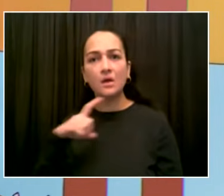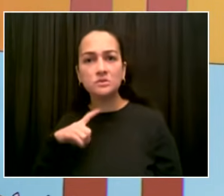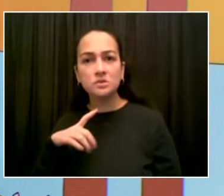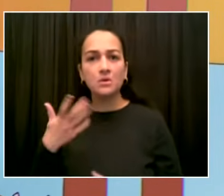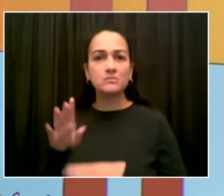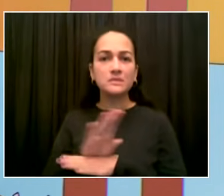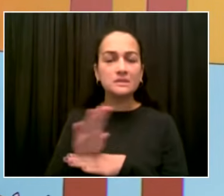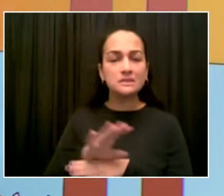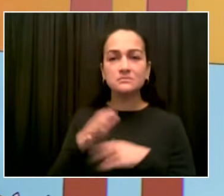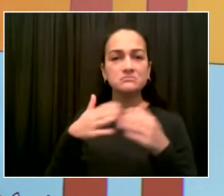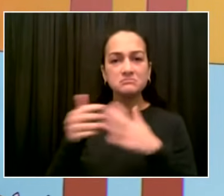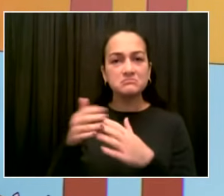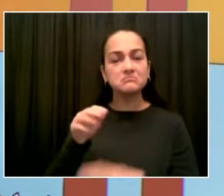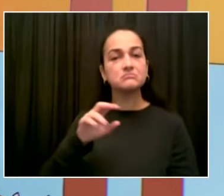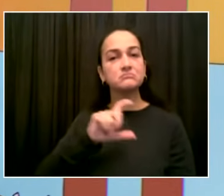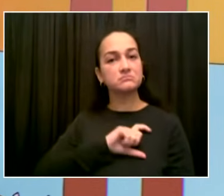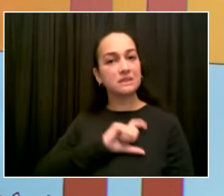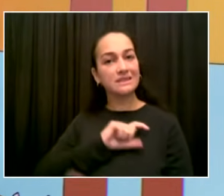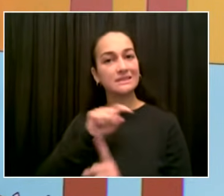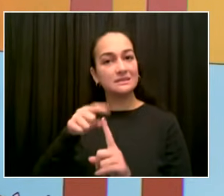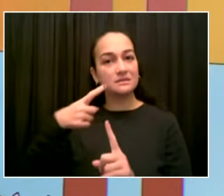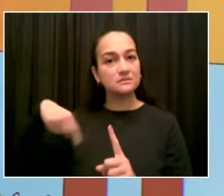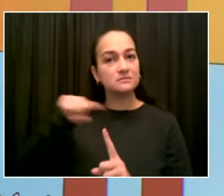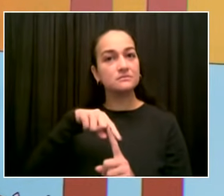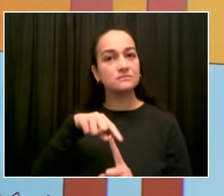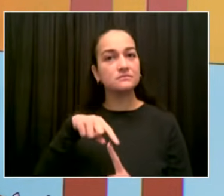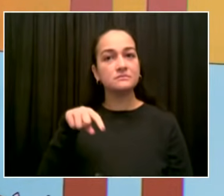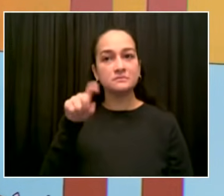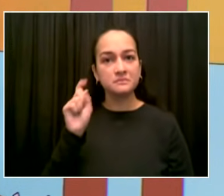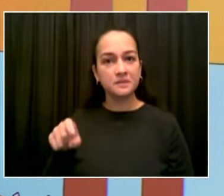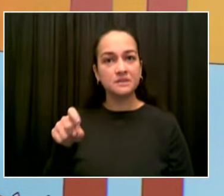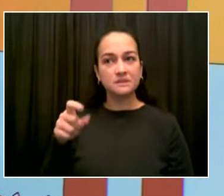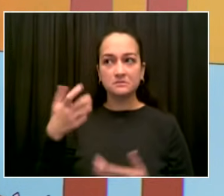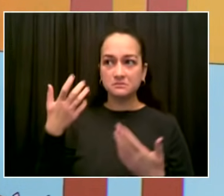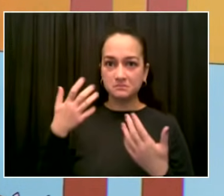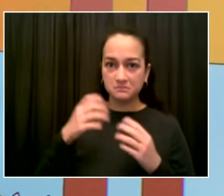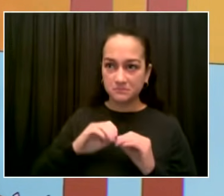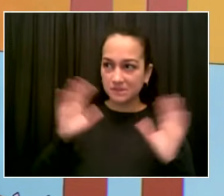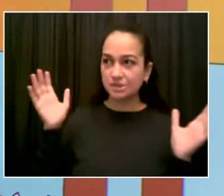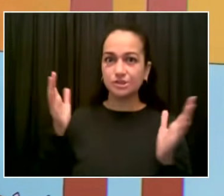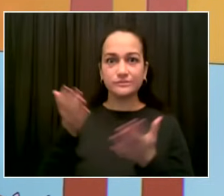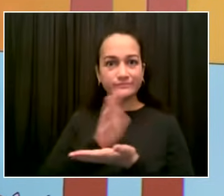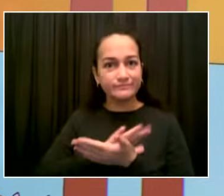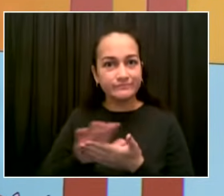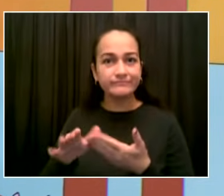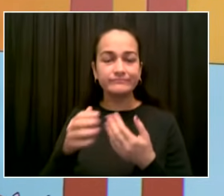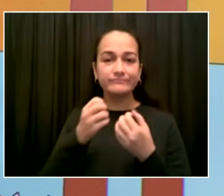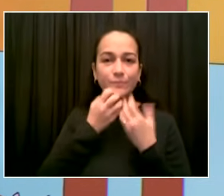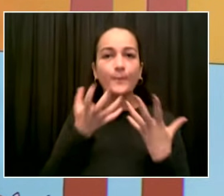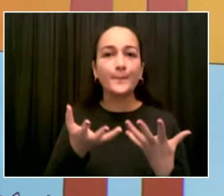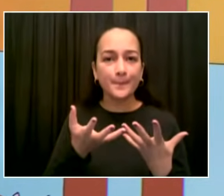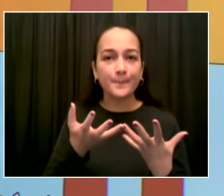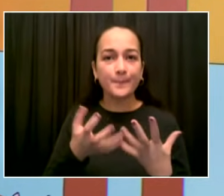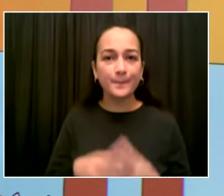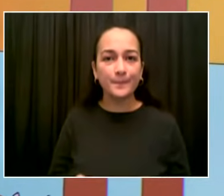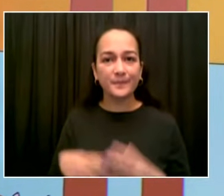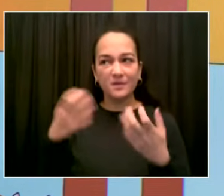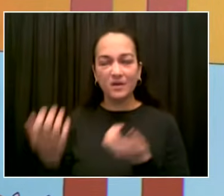OFFICE, A BUSINESS, OR OF COURSE, T HENYPD. PEOPLE DESERVE TO KNOW THAT THEY MATTER. SO WE WANT THESE